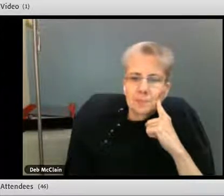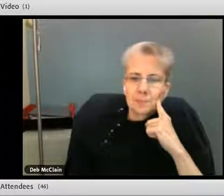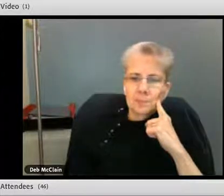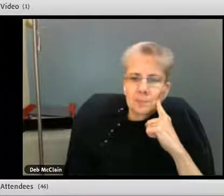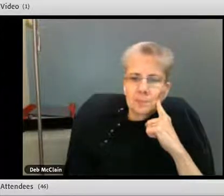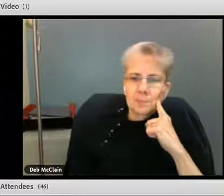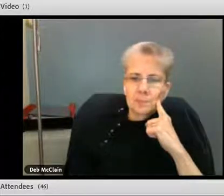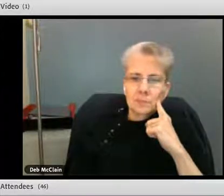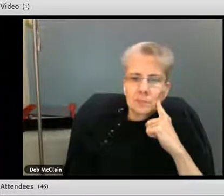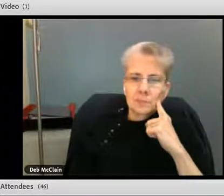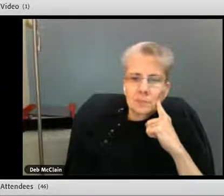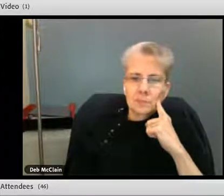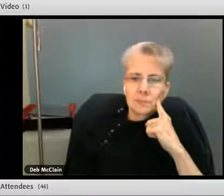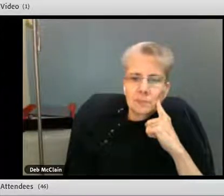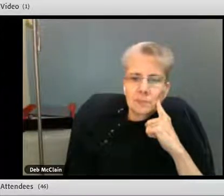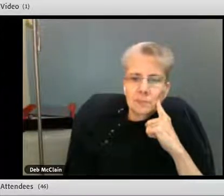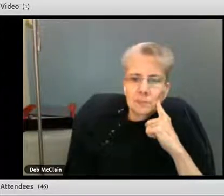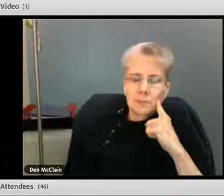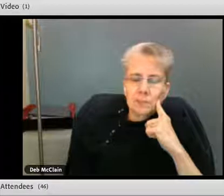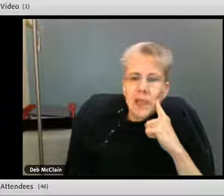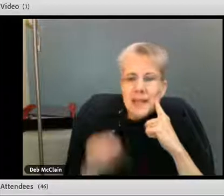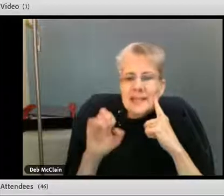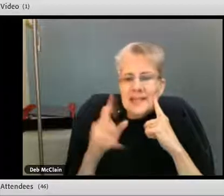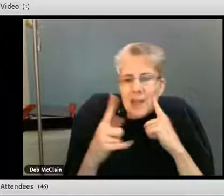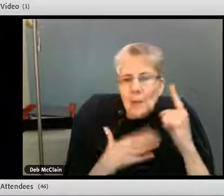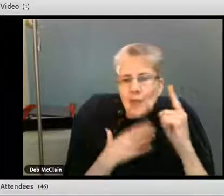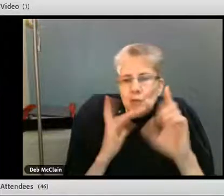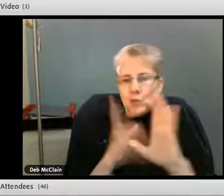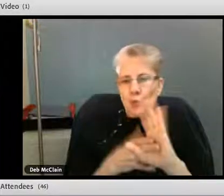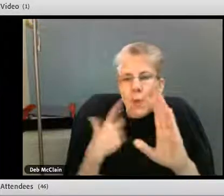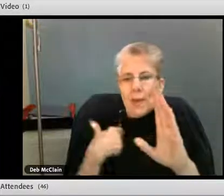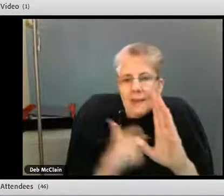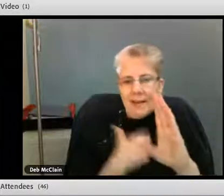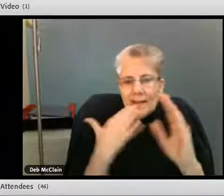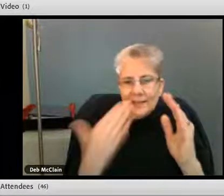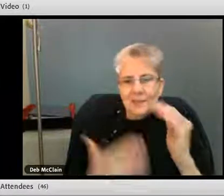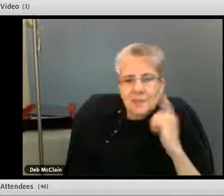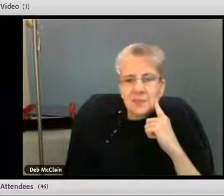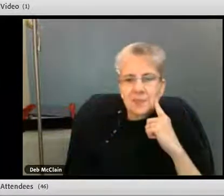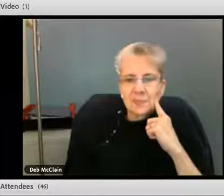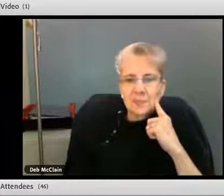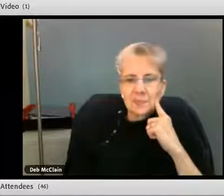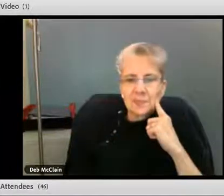Sara, I'm glad you joined us. Thank you.